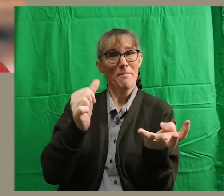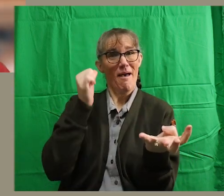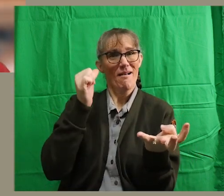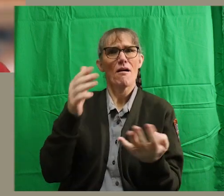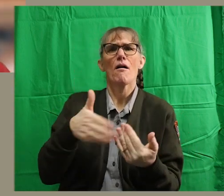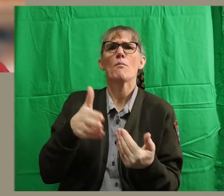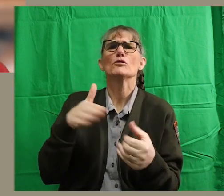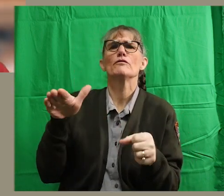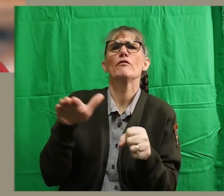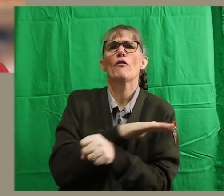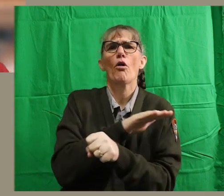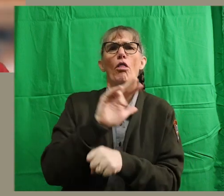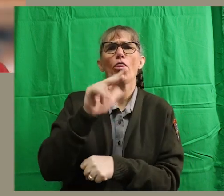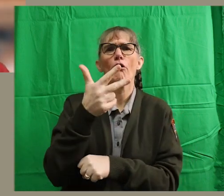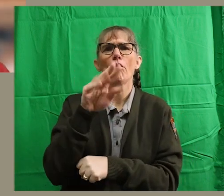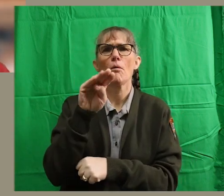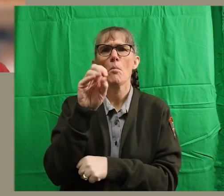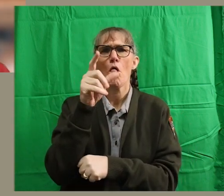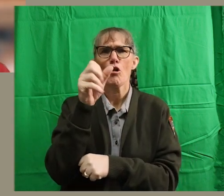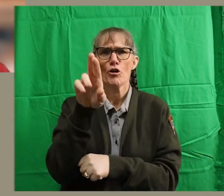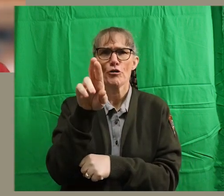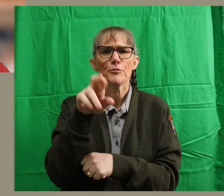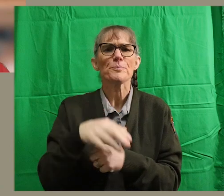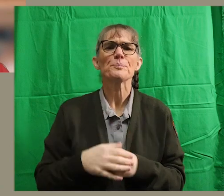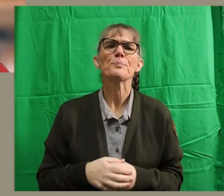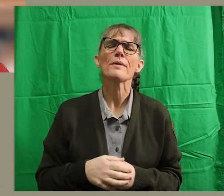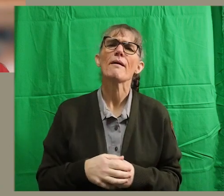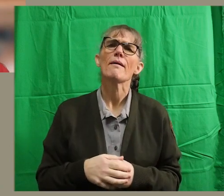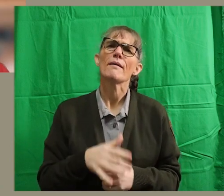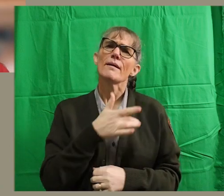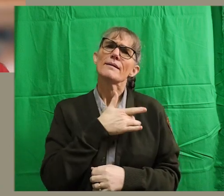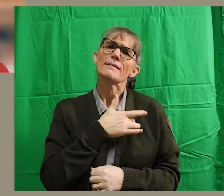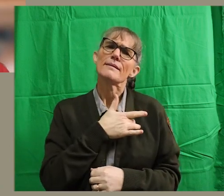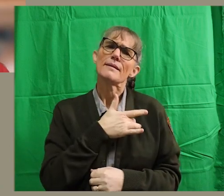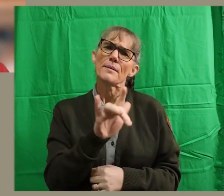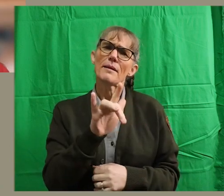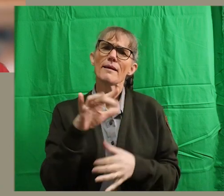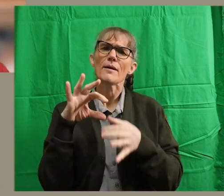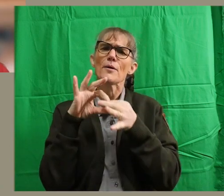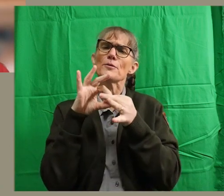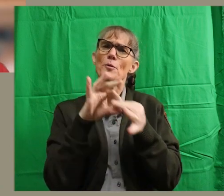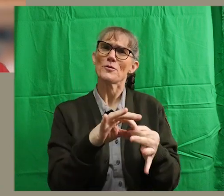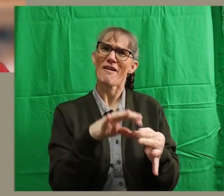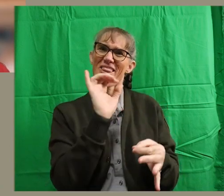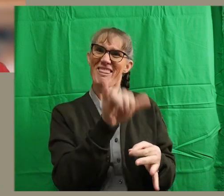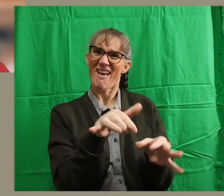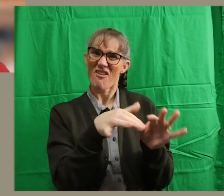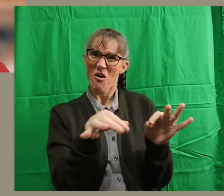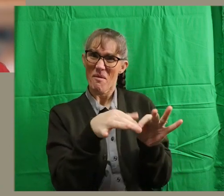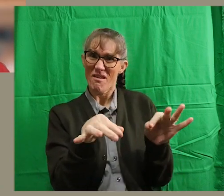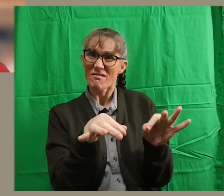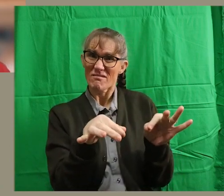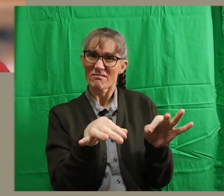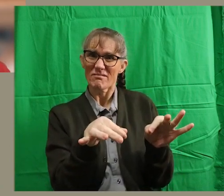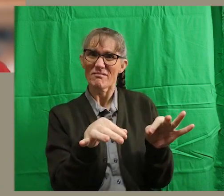being comprised of that third molar. And this is something we typically associate with animals